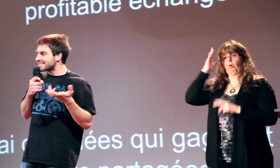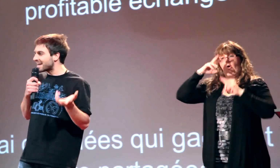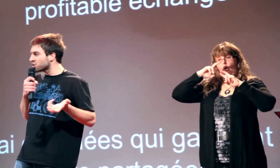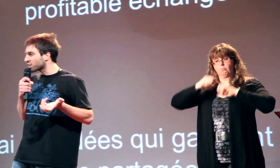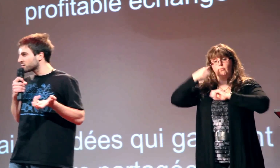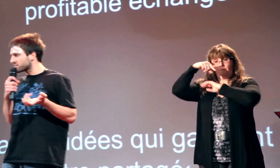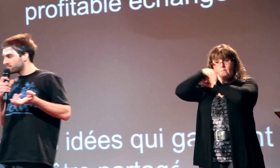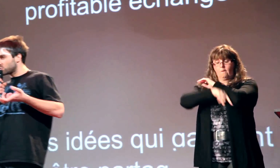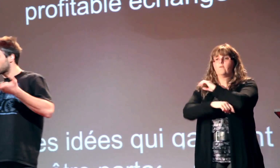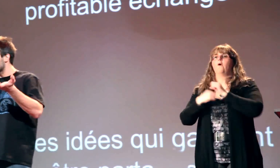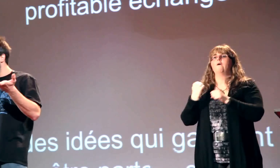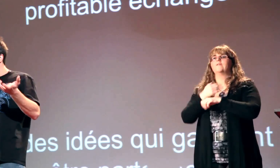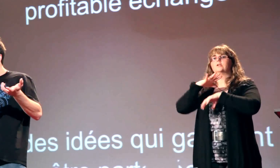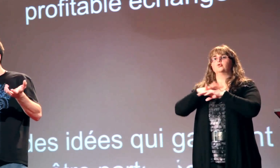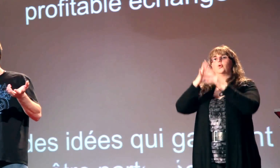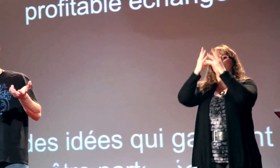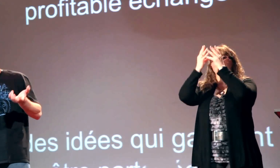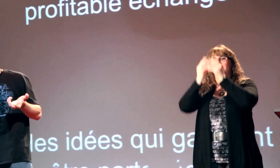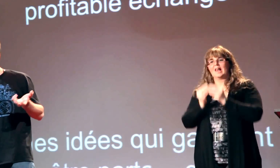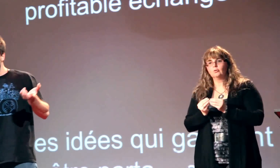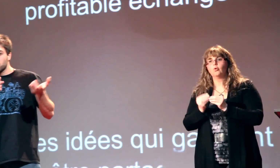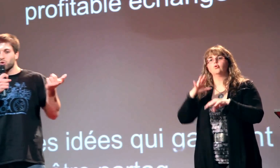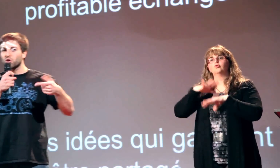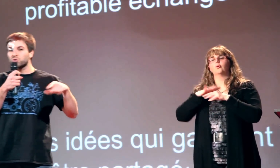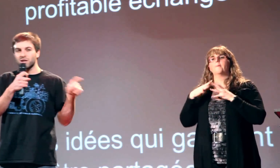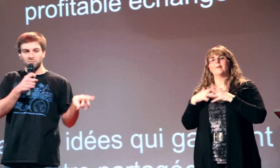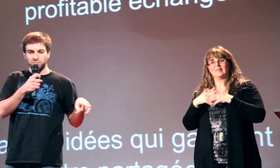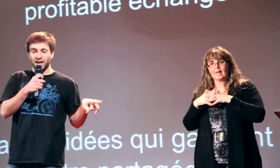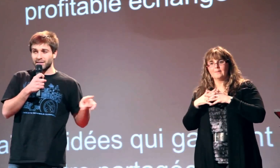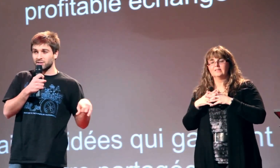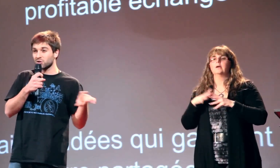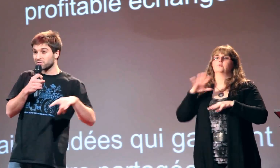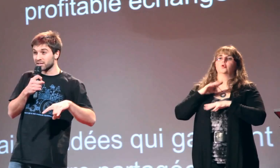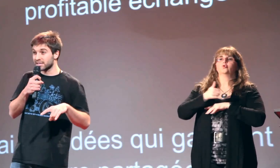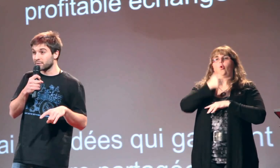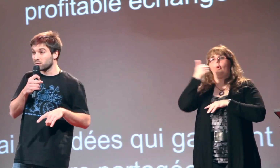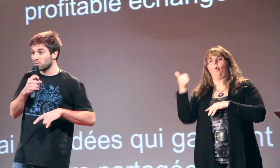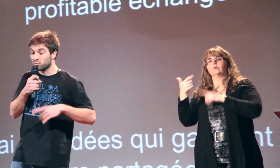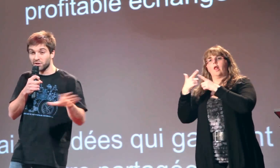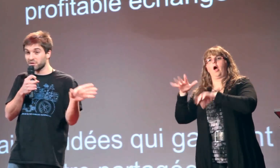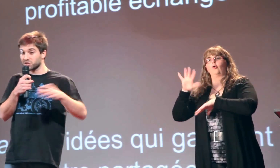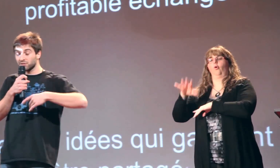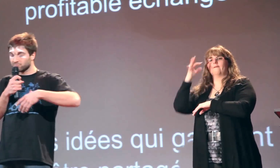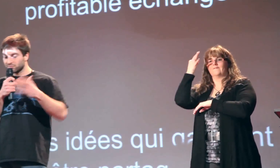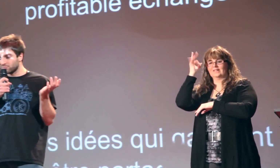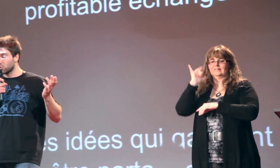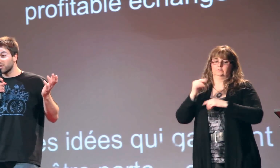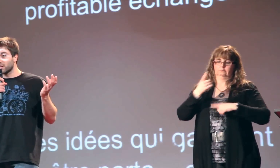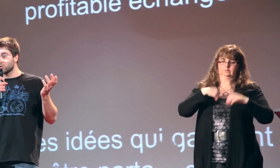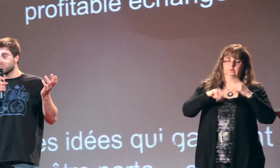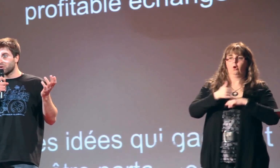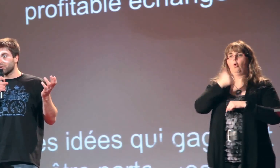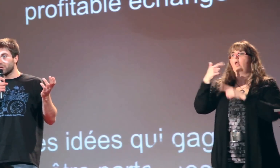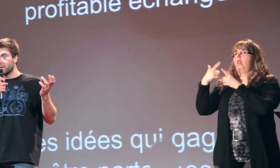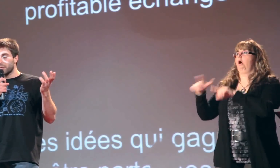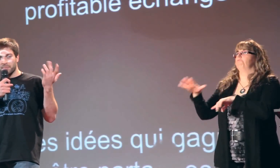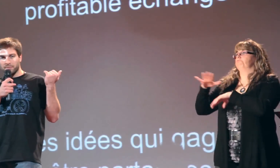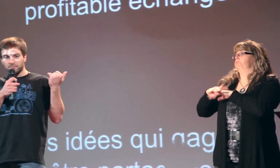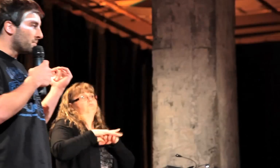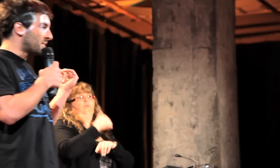We could create translation algorithms for many other languages. We can imagine doing so for all languages on the planet.